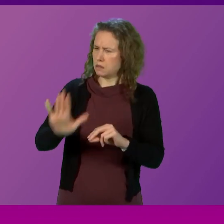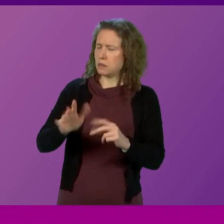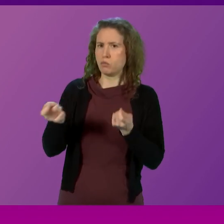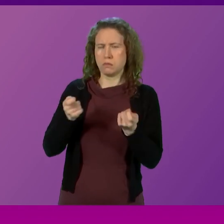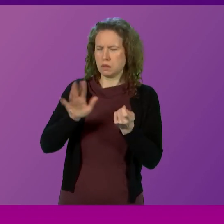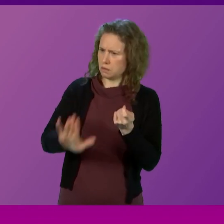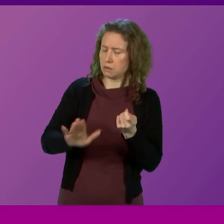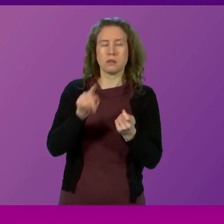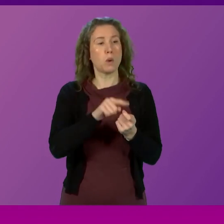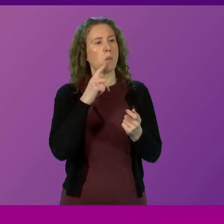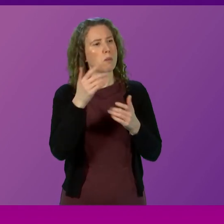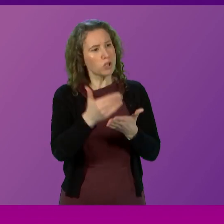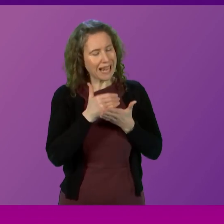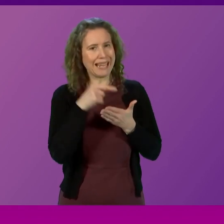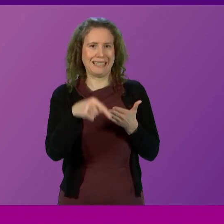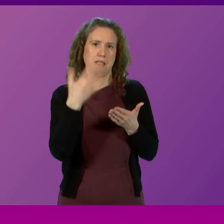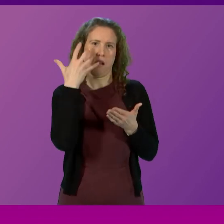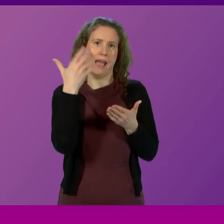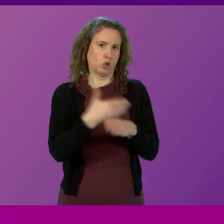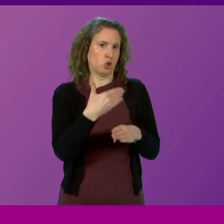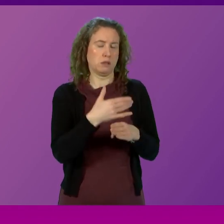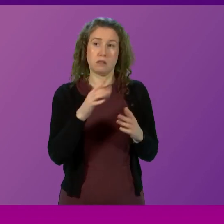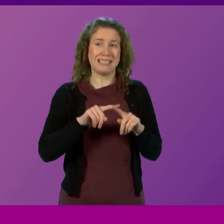Unlike Governments elsewhere, we will continue to progress all those actions.